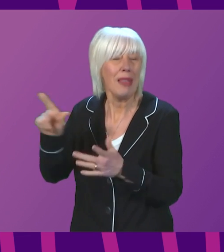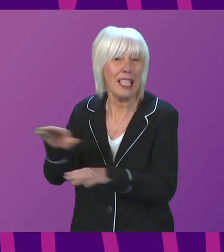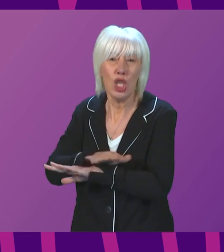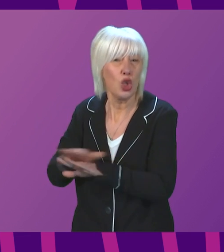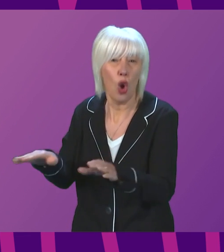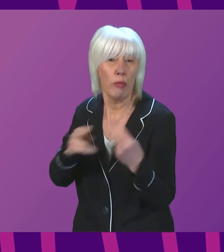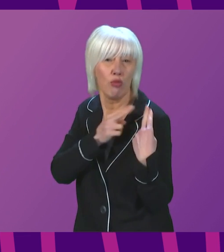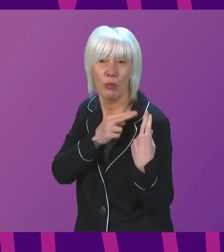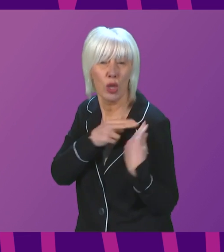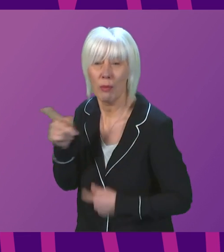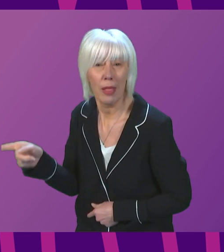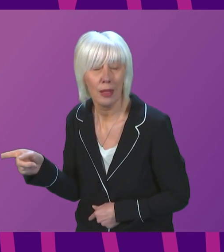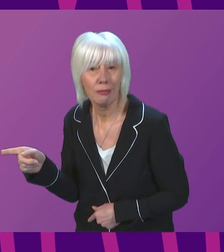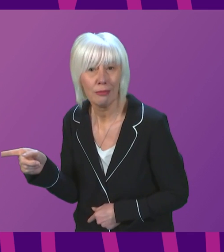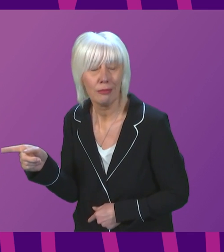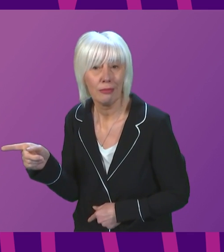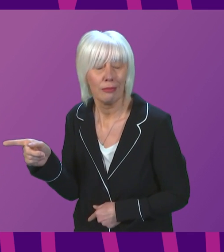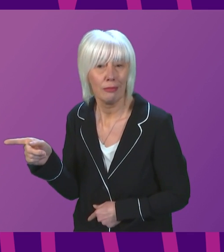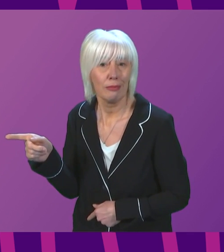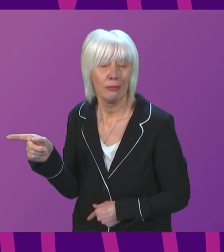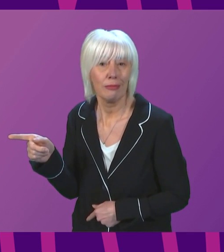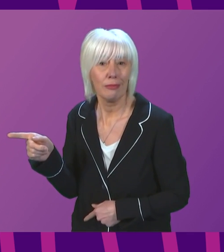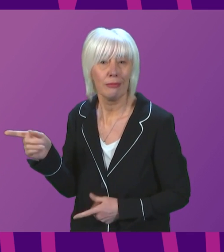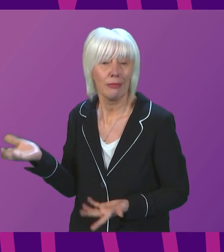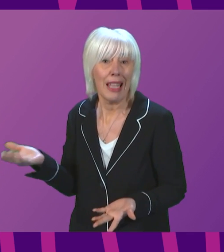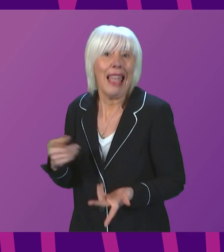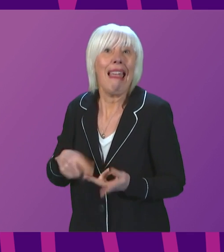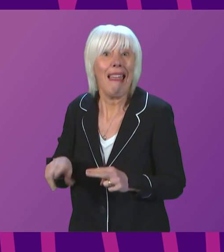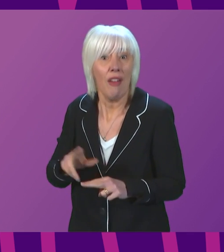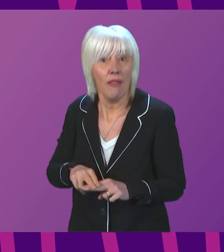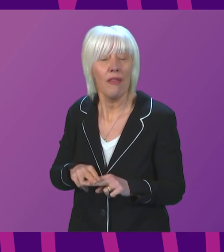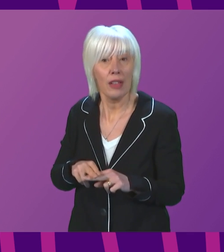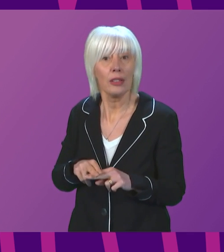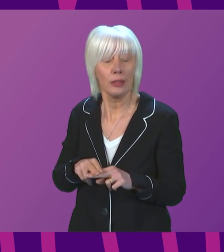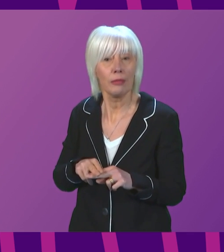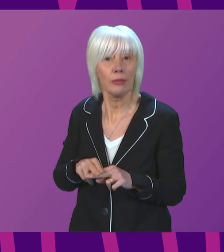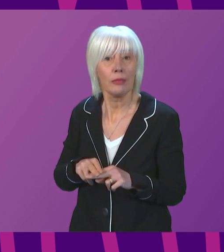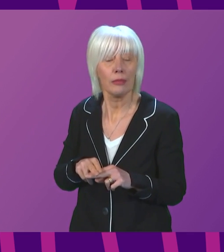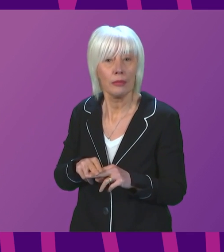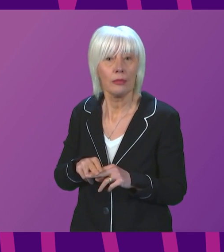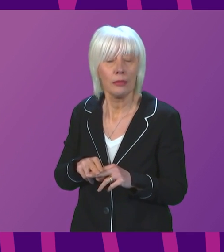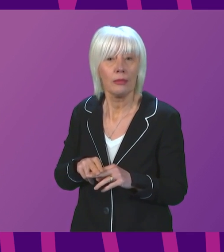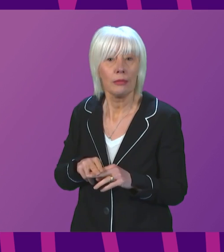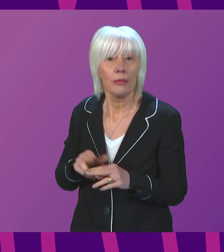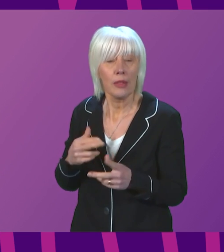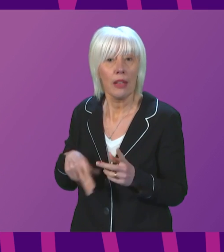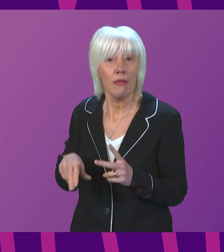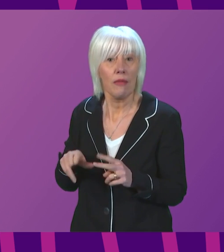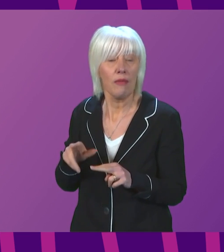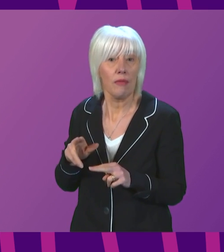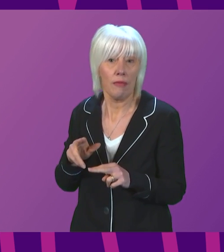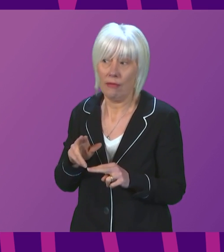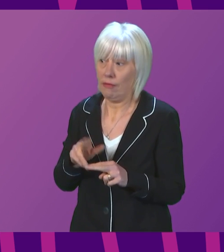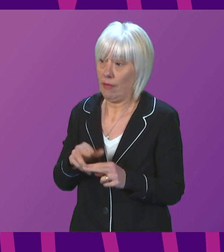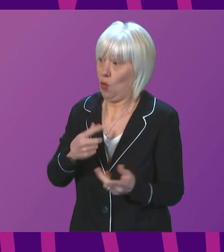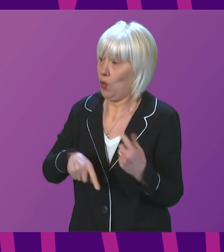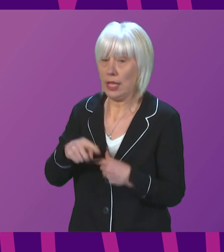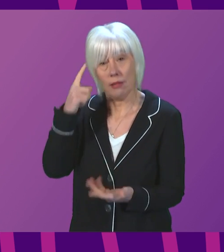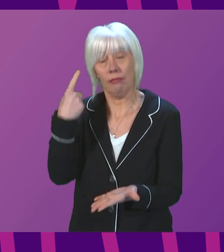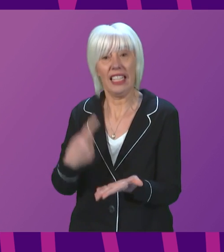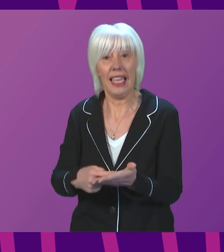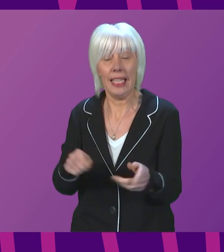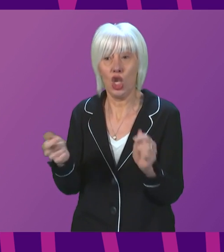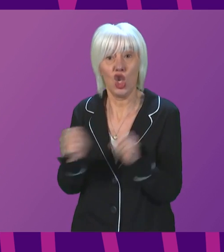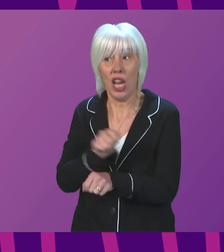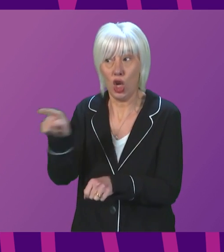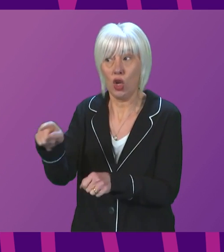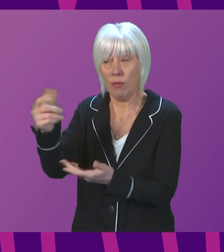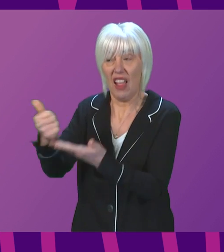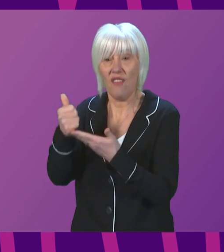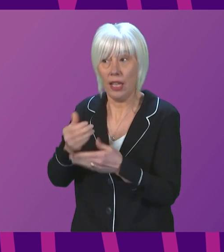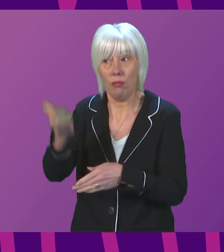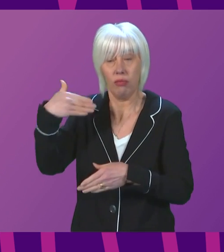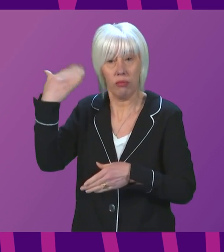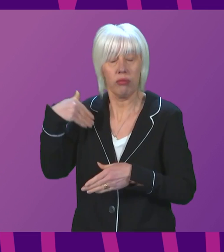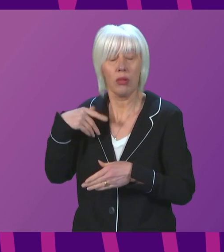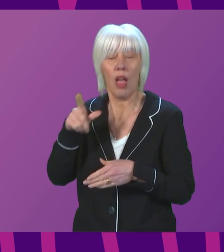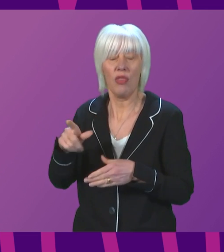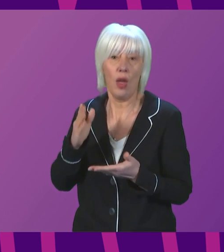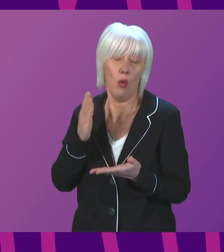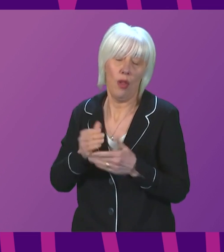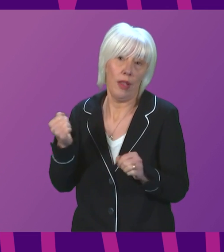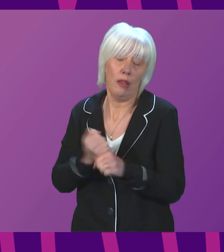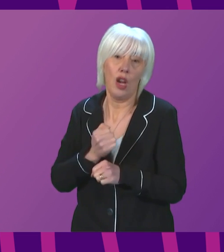Had we made the change weeks ago, we would have done so at a time of soaring infection